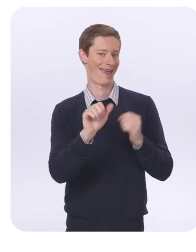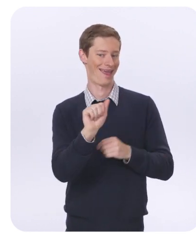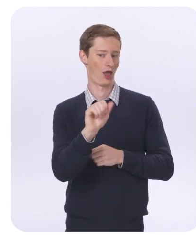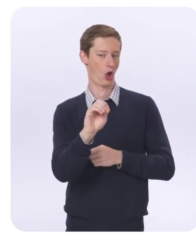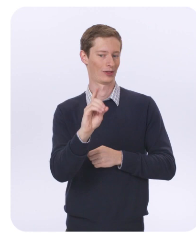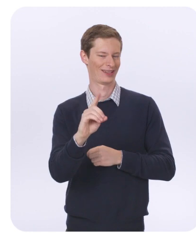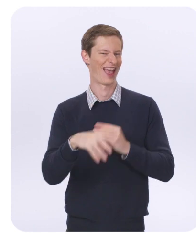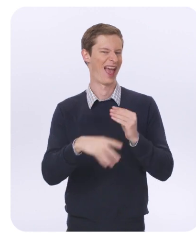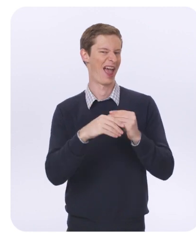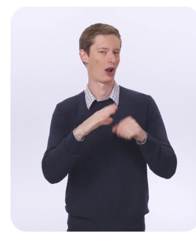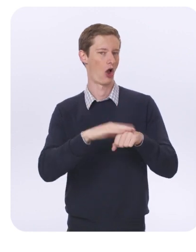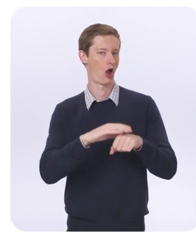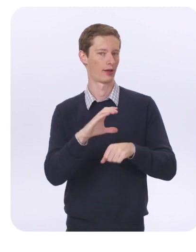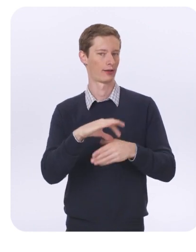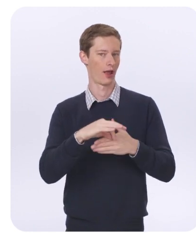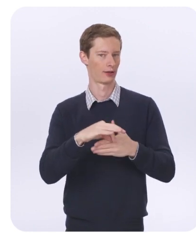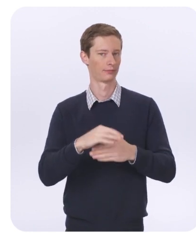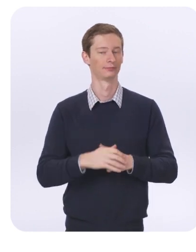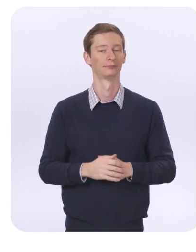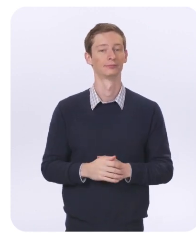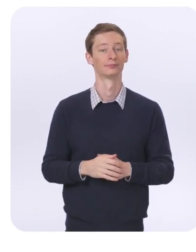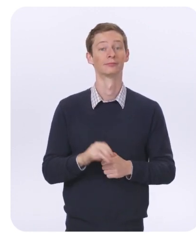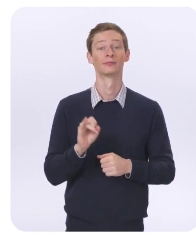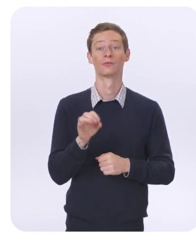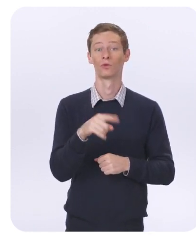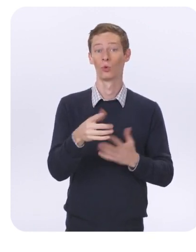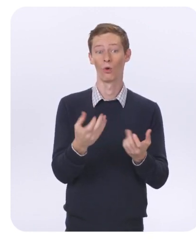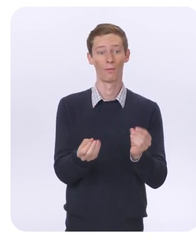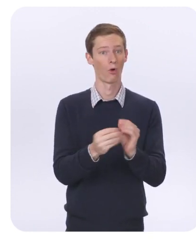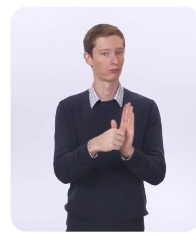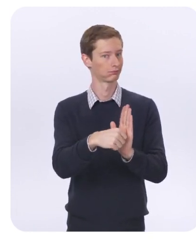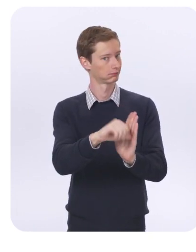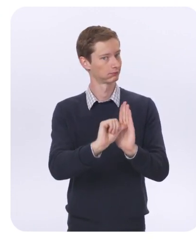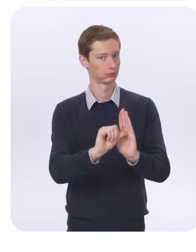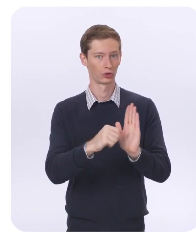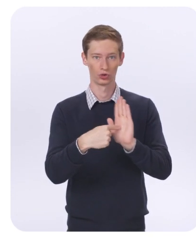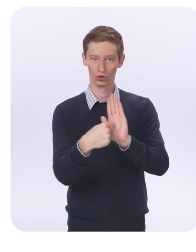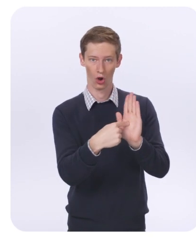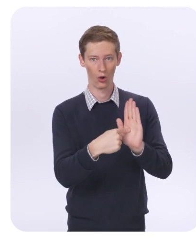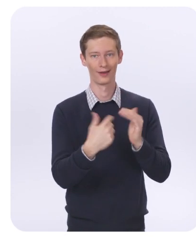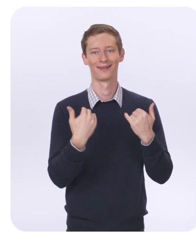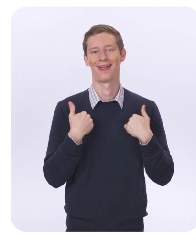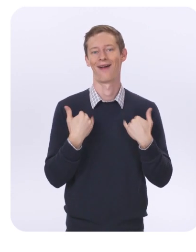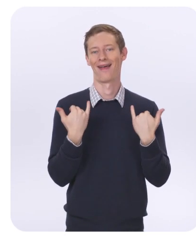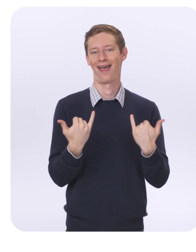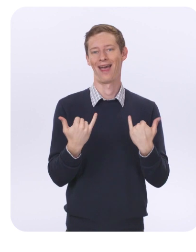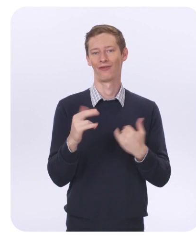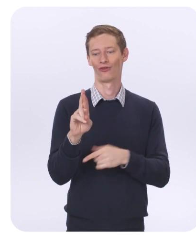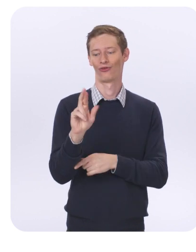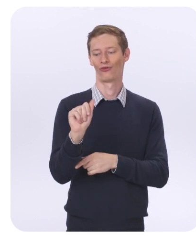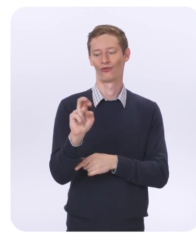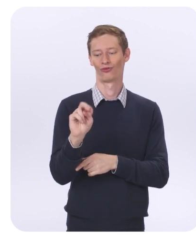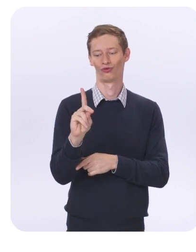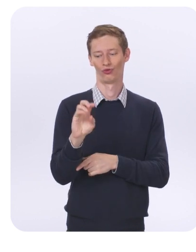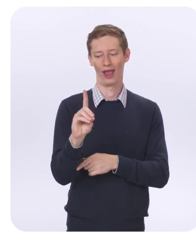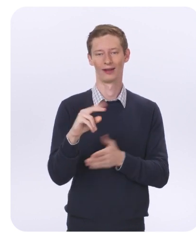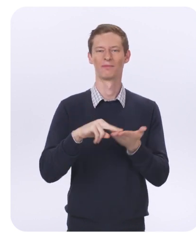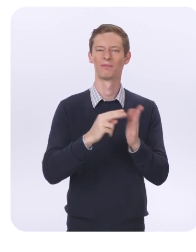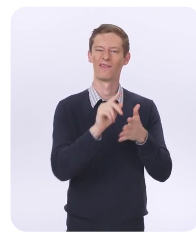content shelves in the storefront and the ability to create promo codes for your add-on content as well. To opt in to these features,